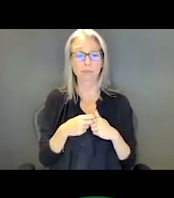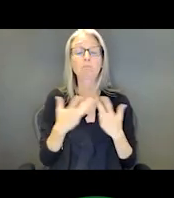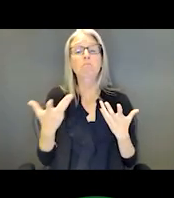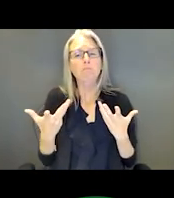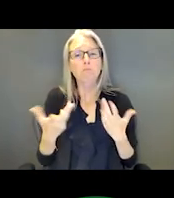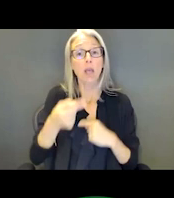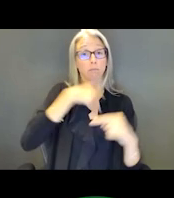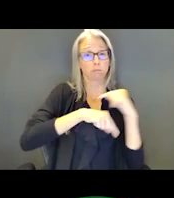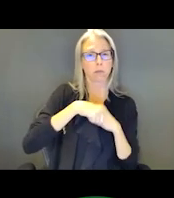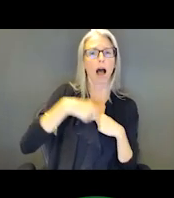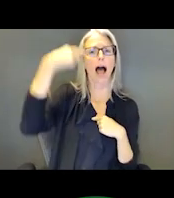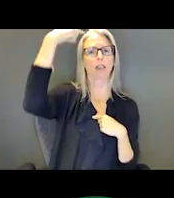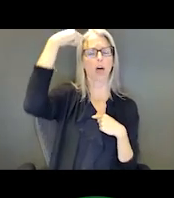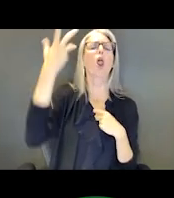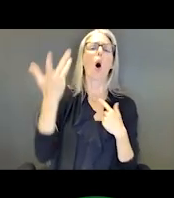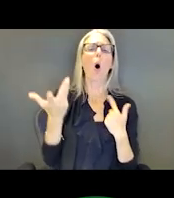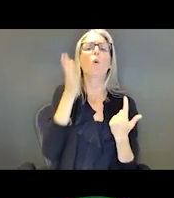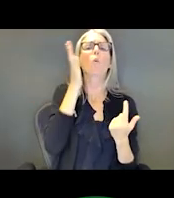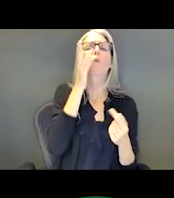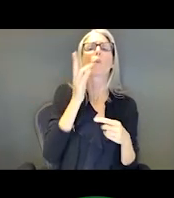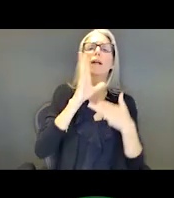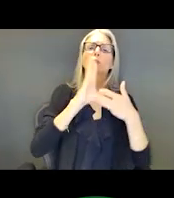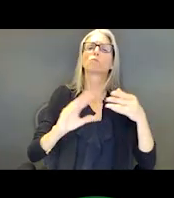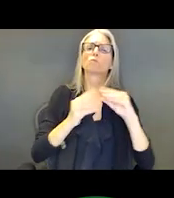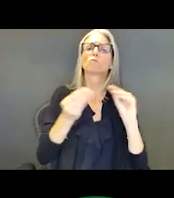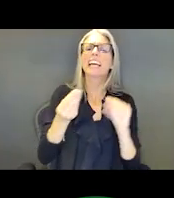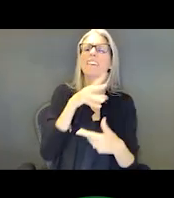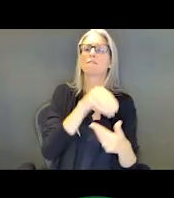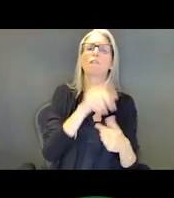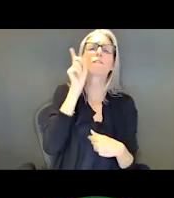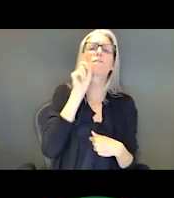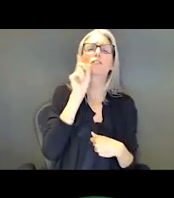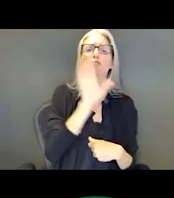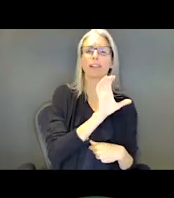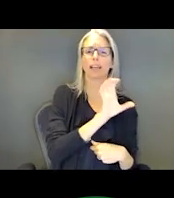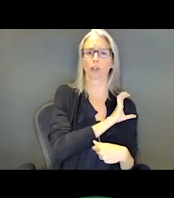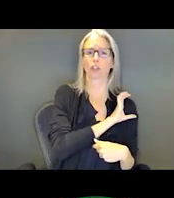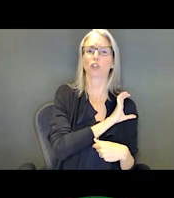Much like the persona work and empathy exercises the design is commonly used. But many of these